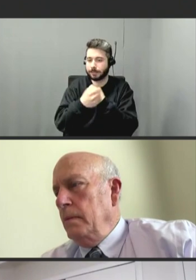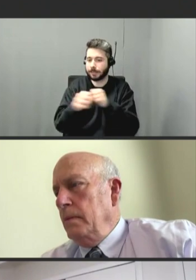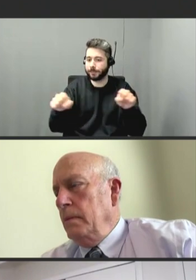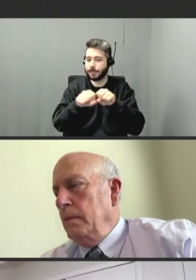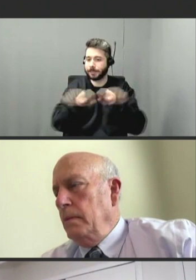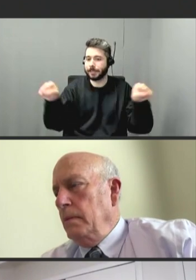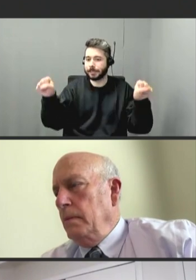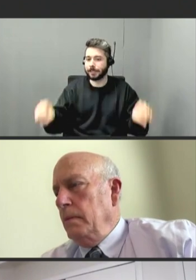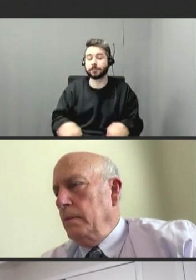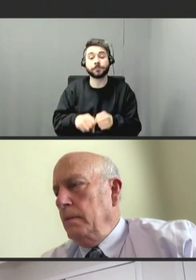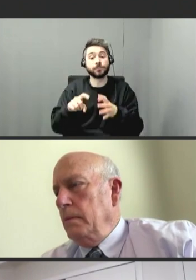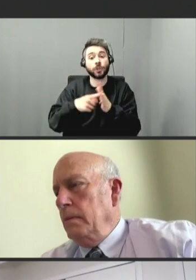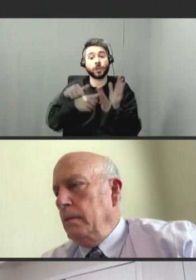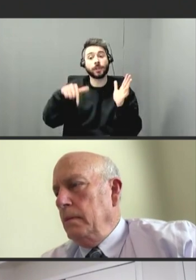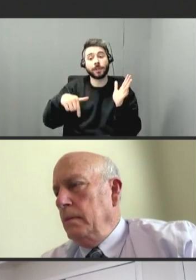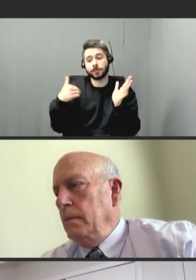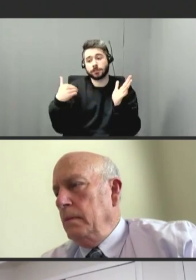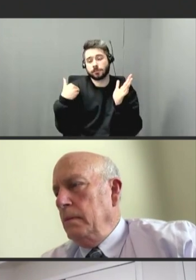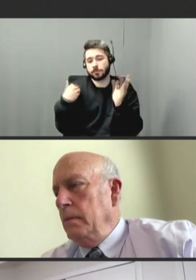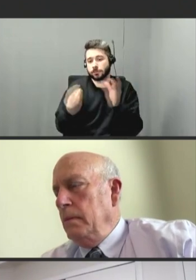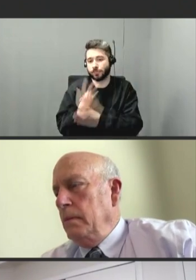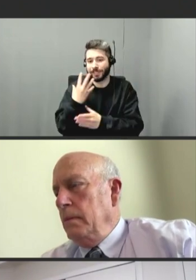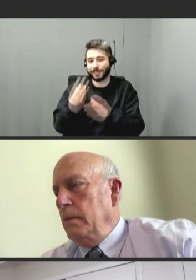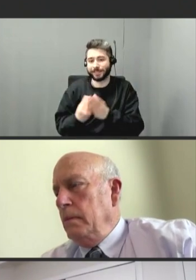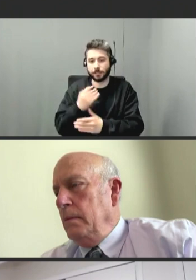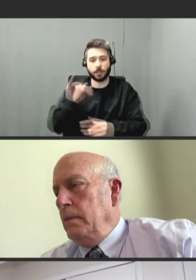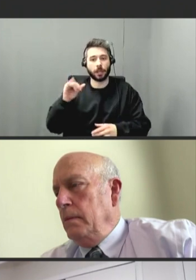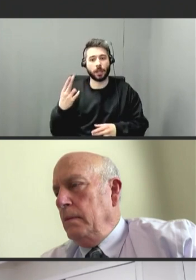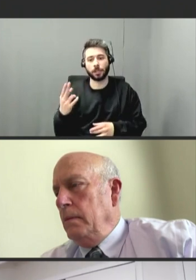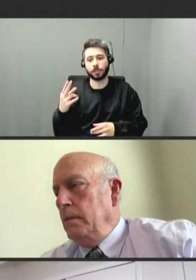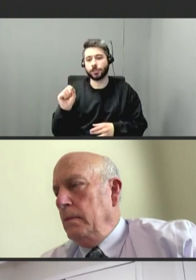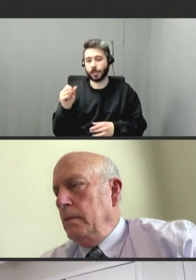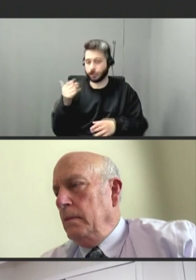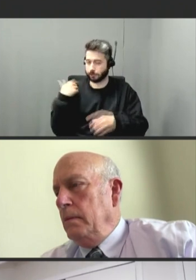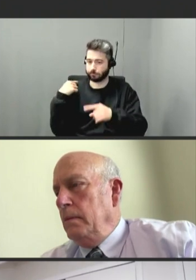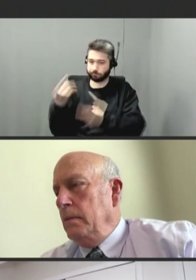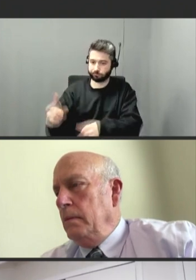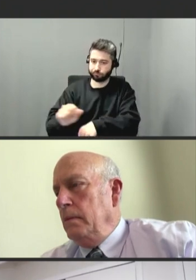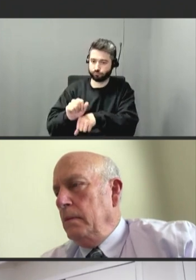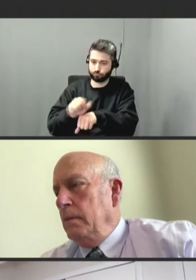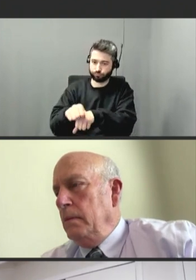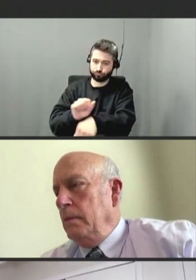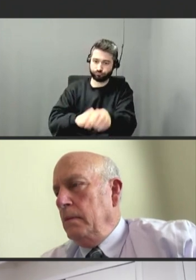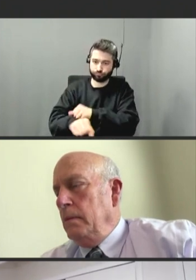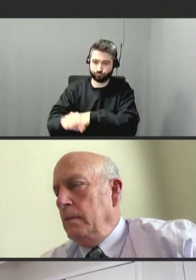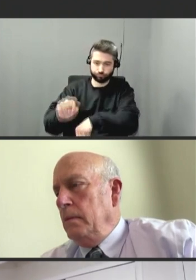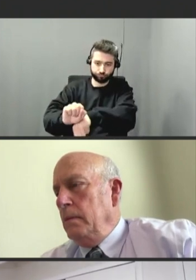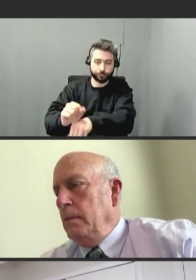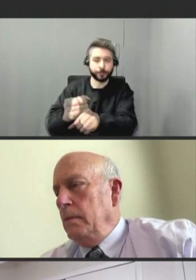Beginning this past spring, the IHS has been working proactively to ensure access to JYNNEOS